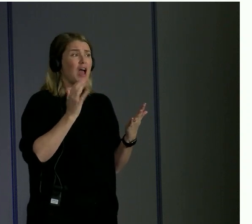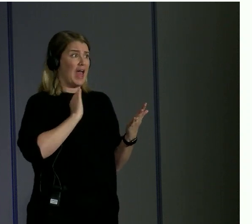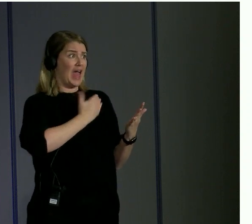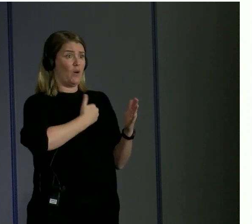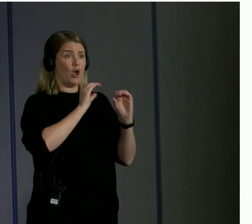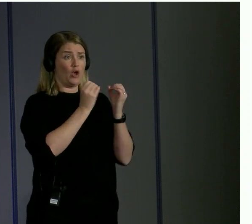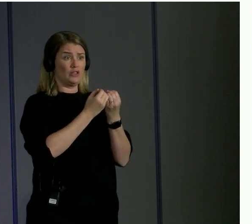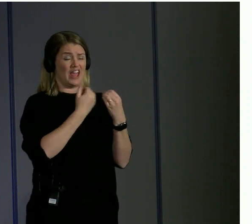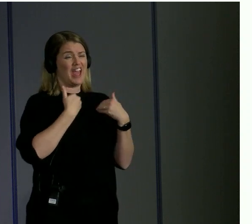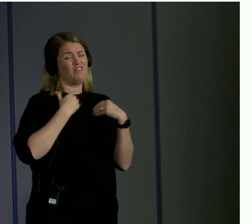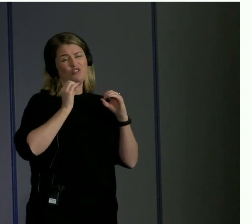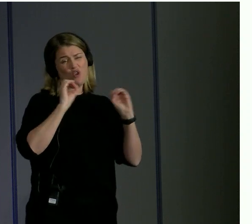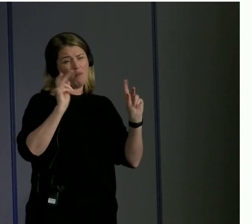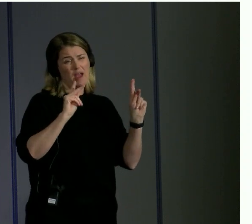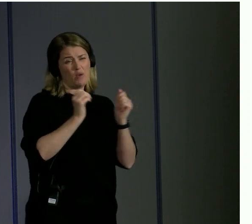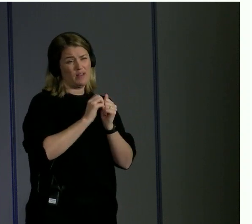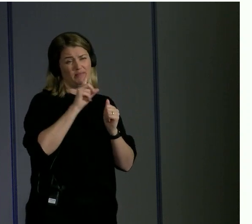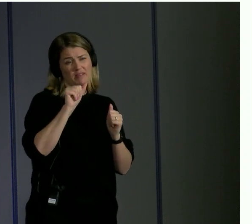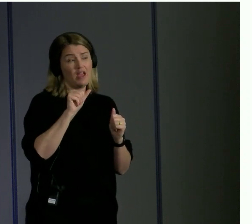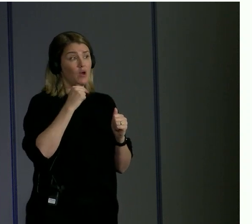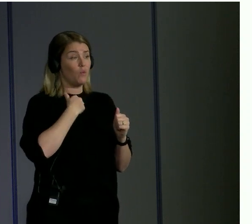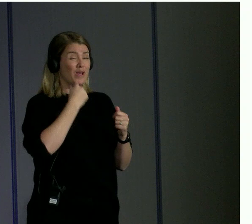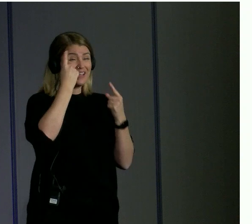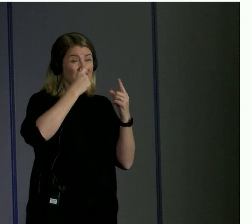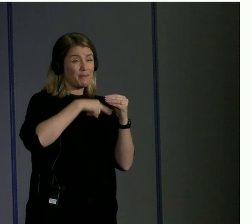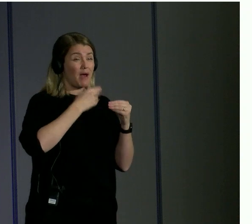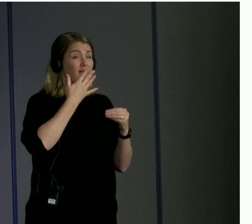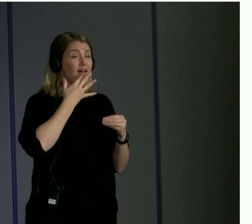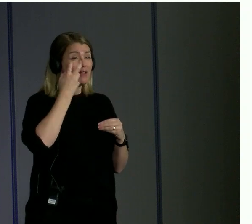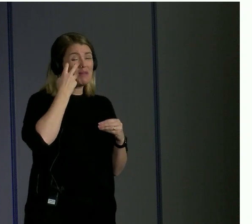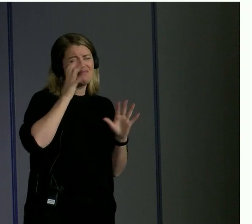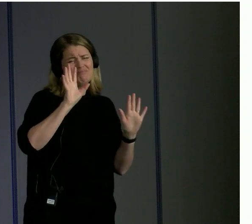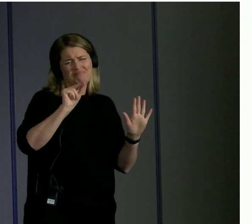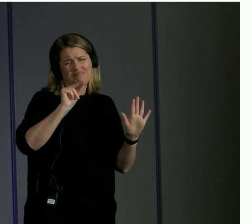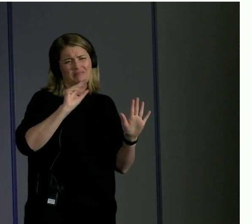consider color-blindness. It's not really a thing. There's nobody in our business that's color-blind.